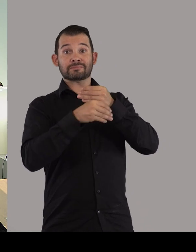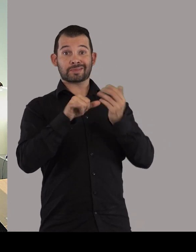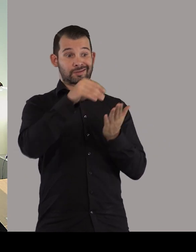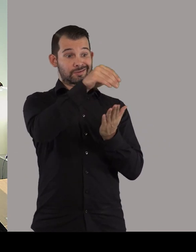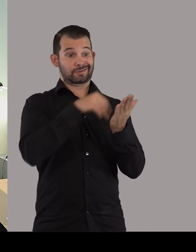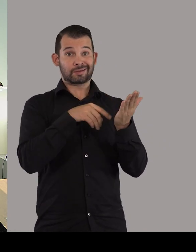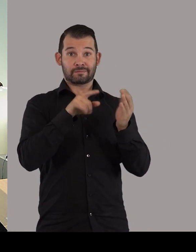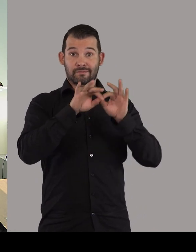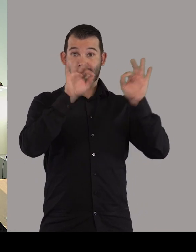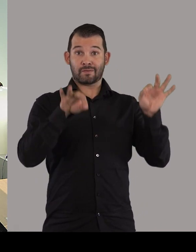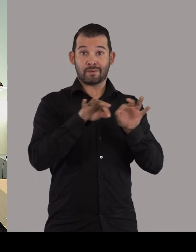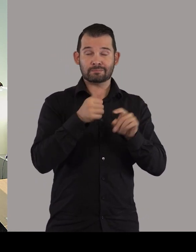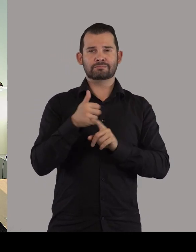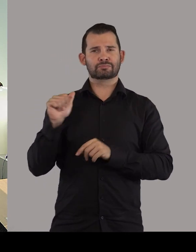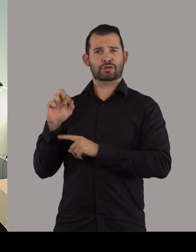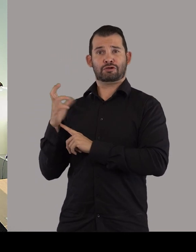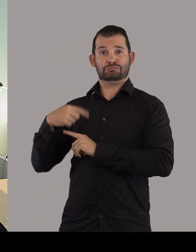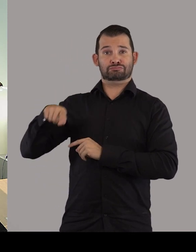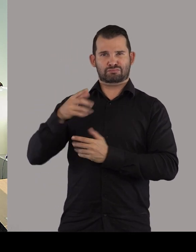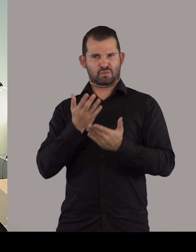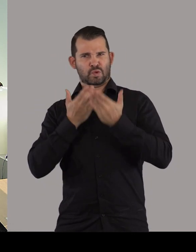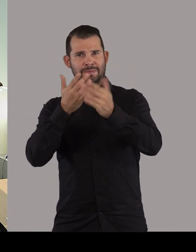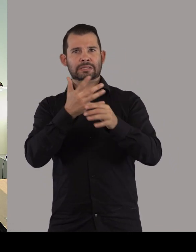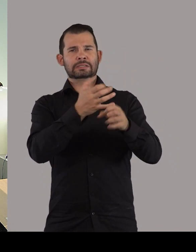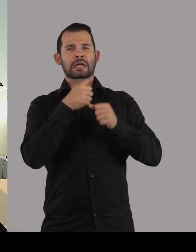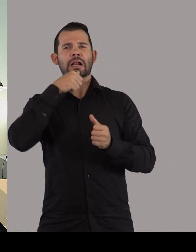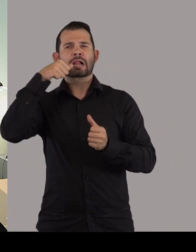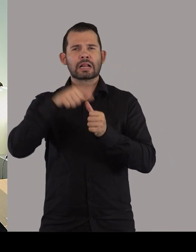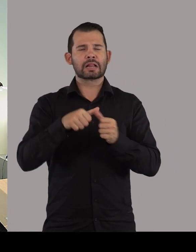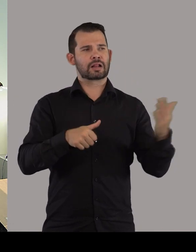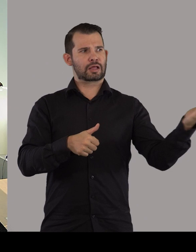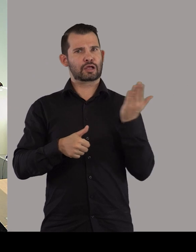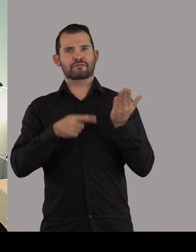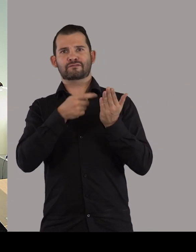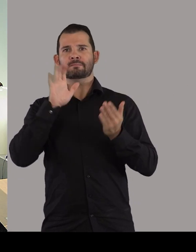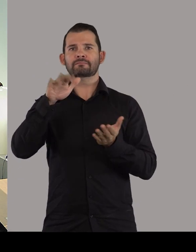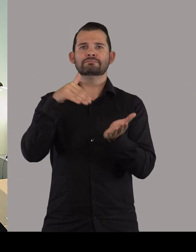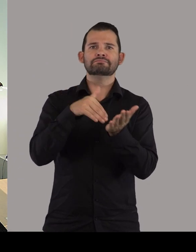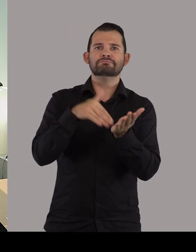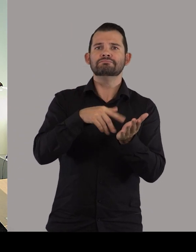your appeal form, ARCH recommends getting a letter from your healthcare practitioner